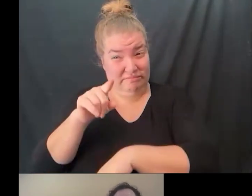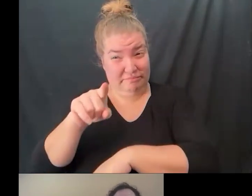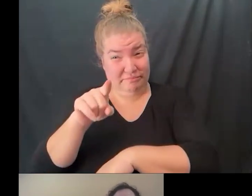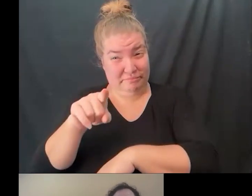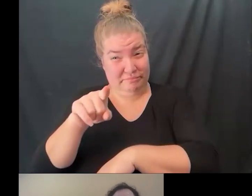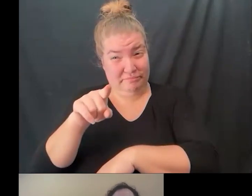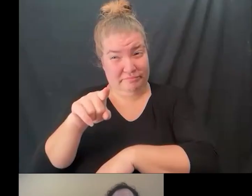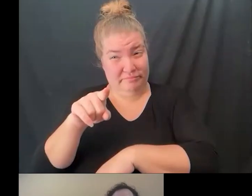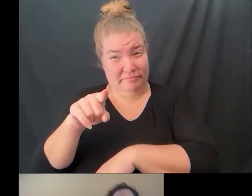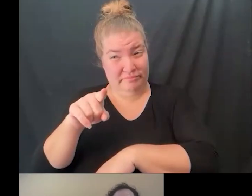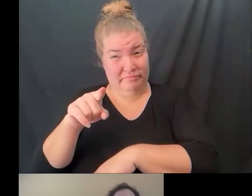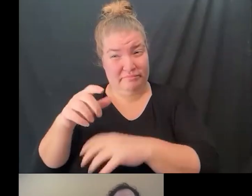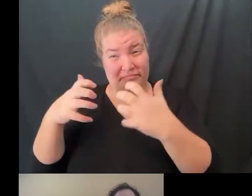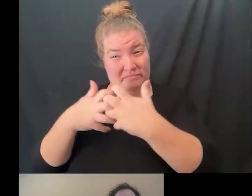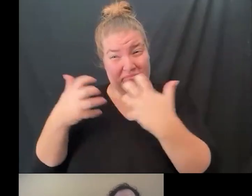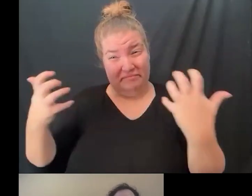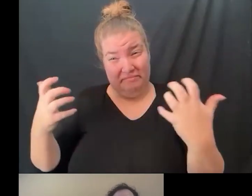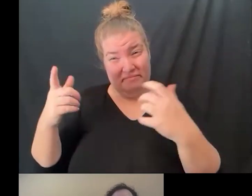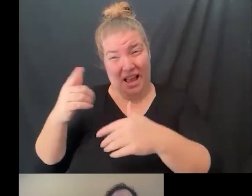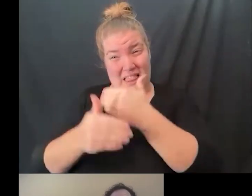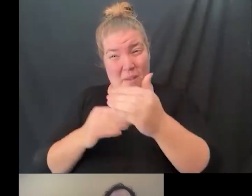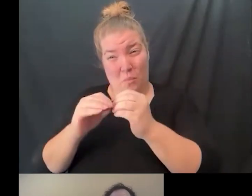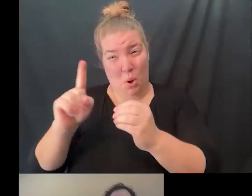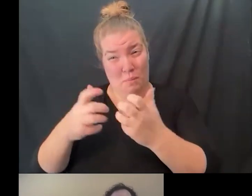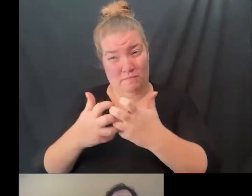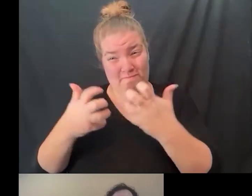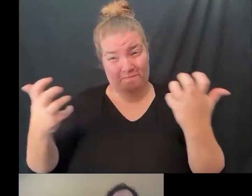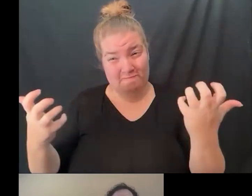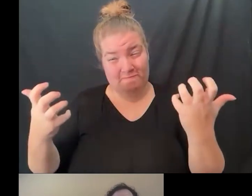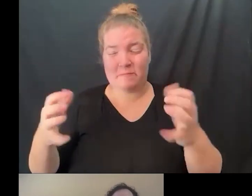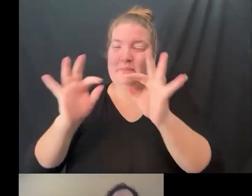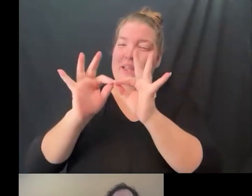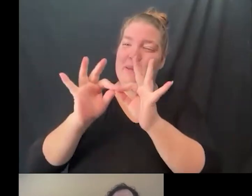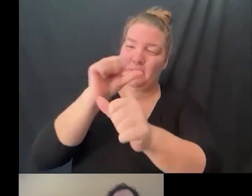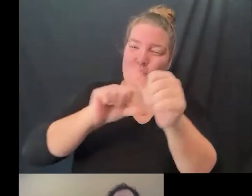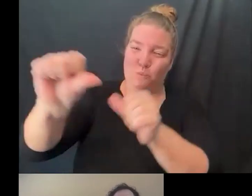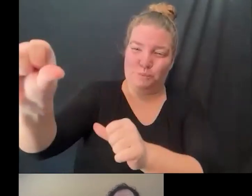then they would be complying with the Phase 1 regs.